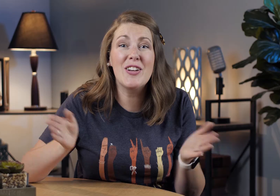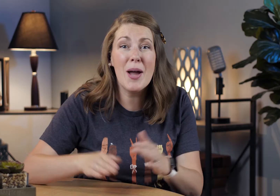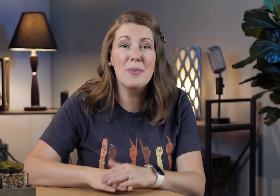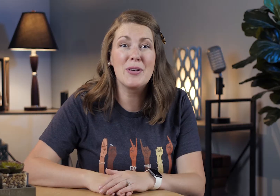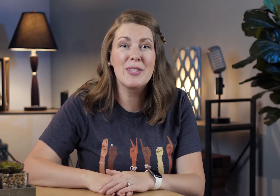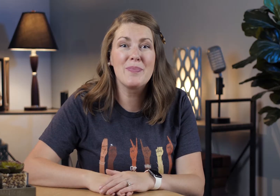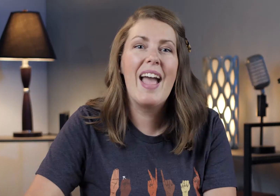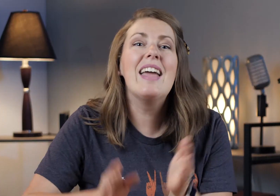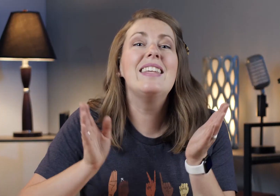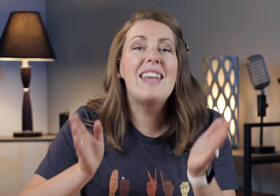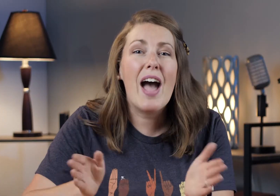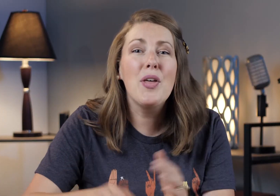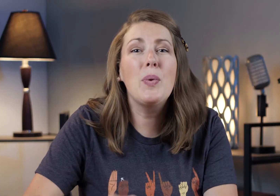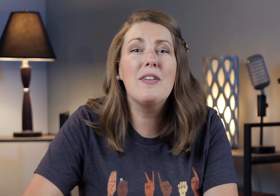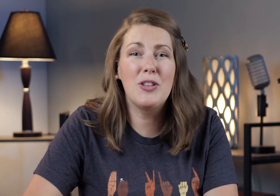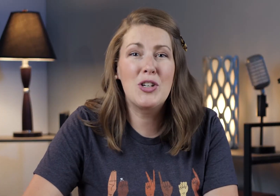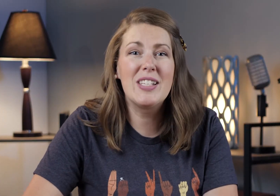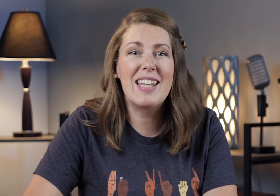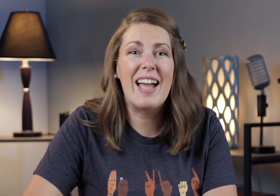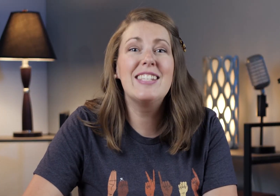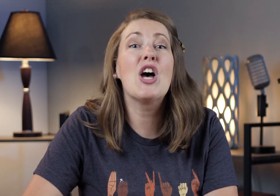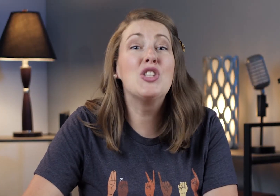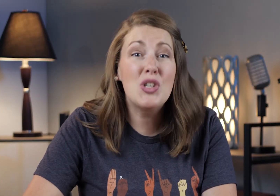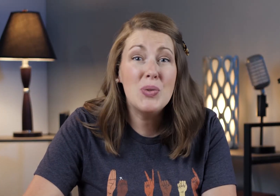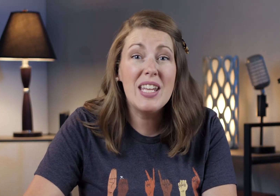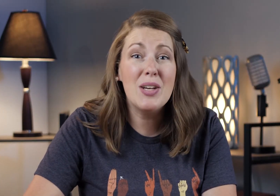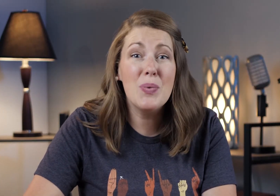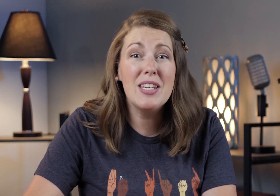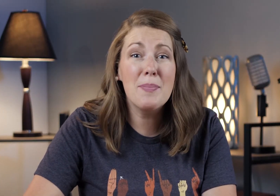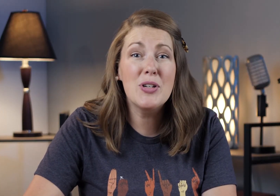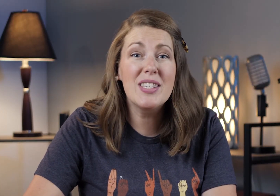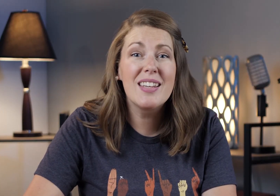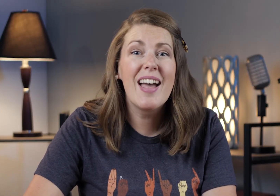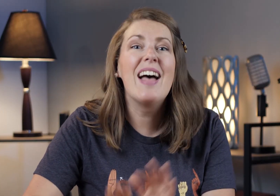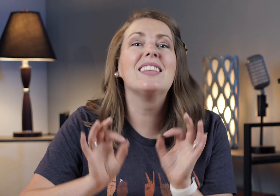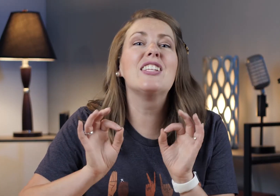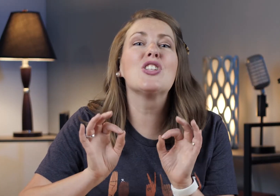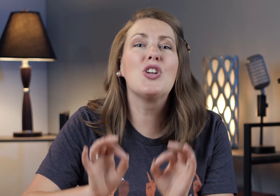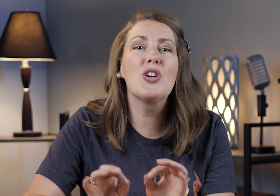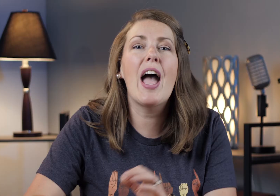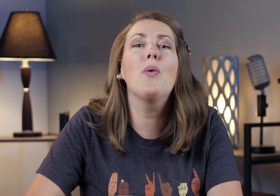on numbers. Now that we have learned signs associated with numbers, let's learn how